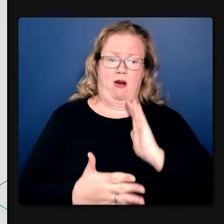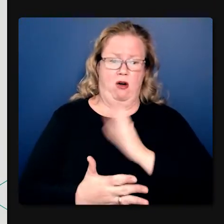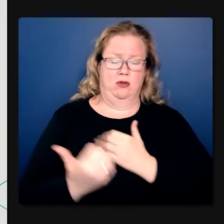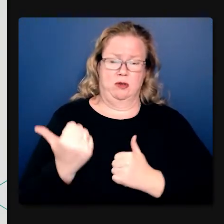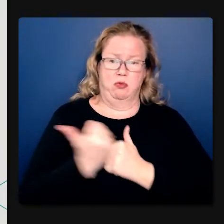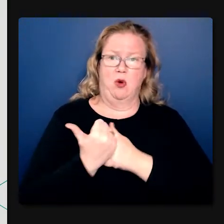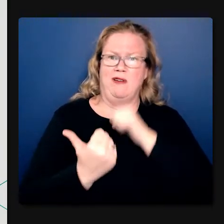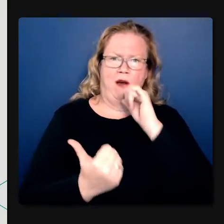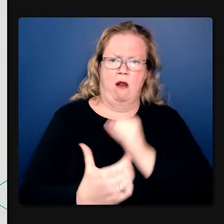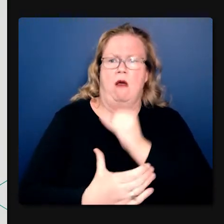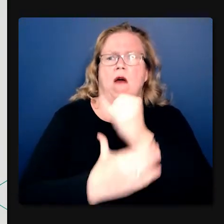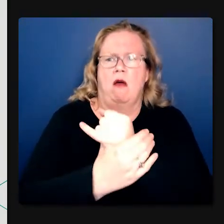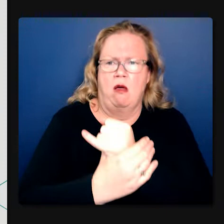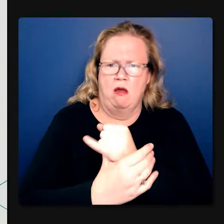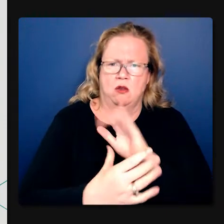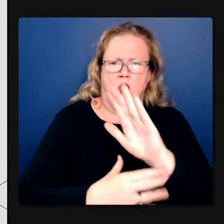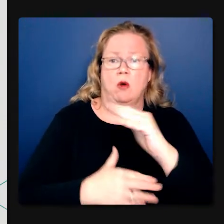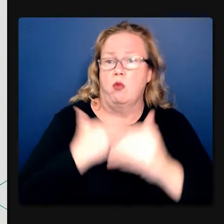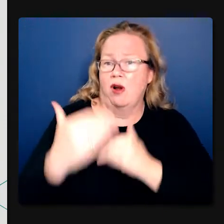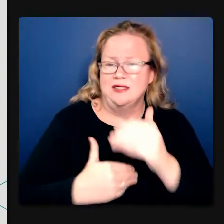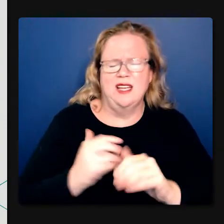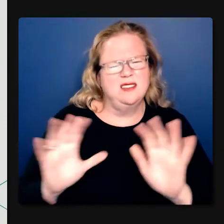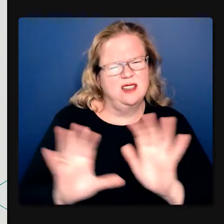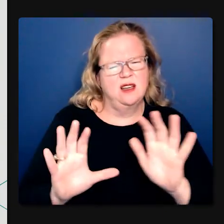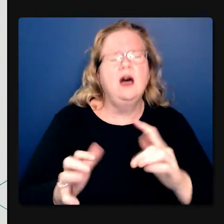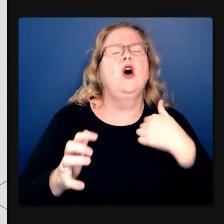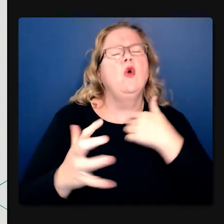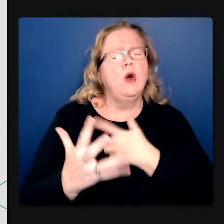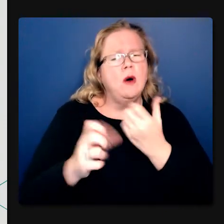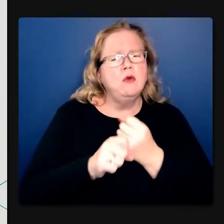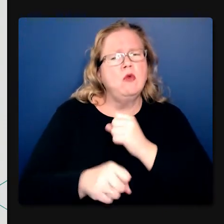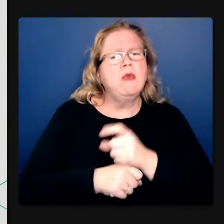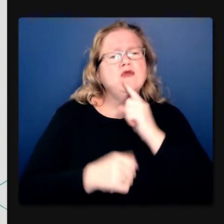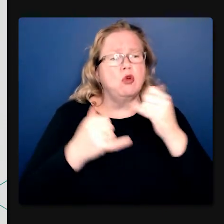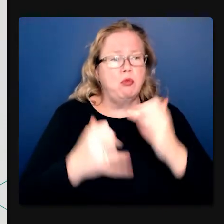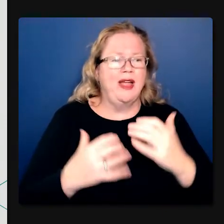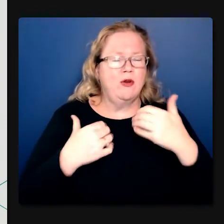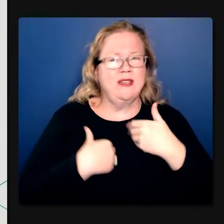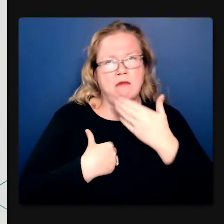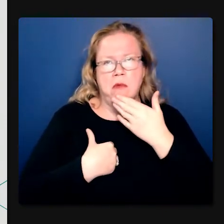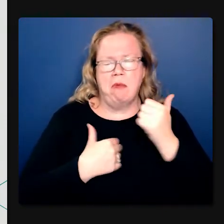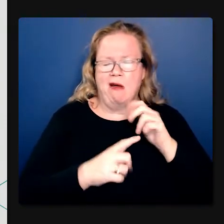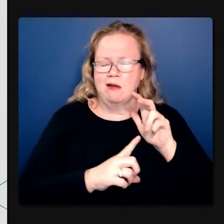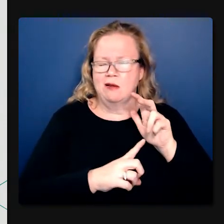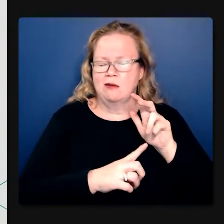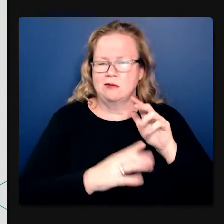is not intrusive to your process. We want to make sure that players are having the best experience